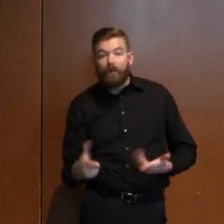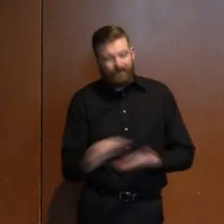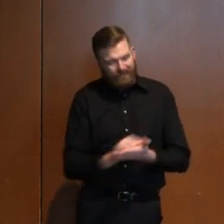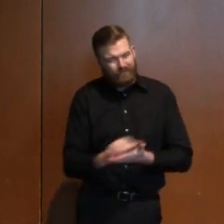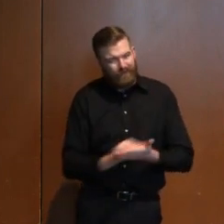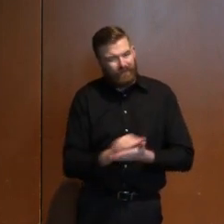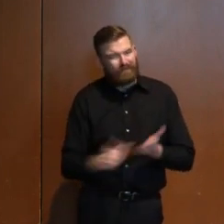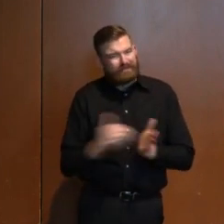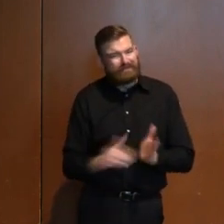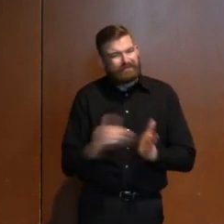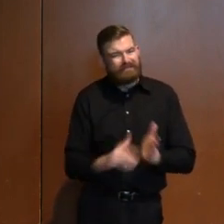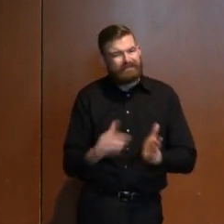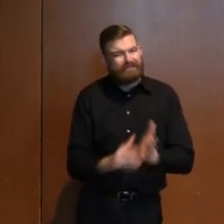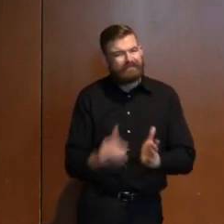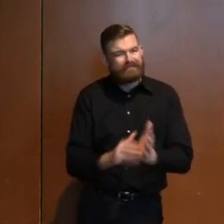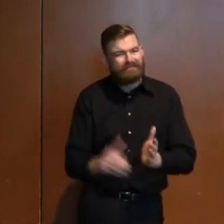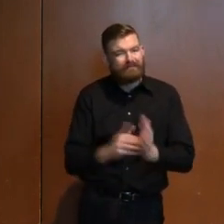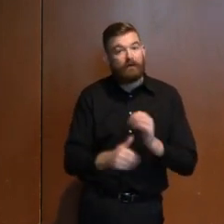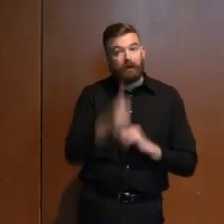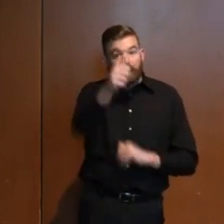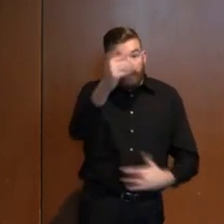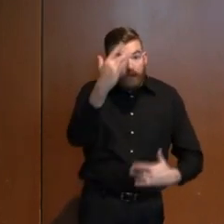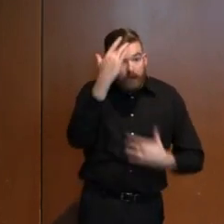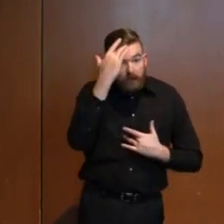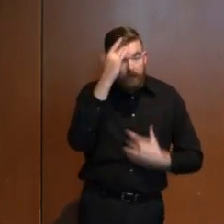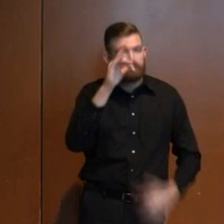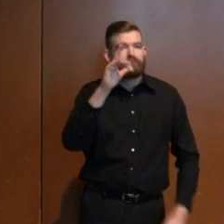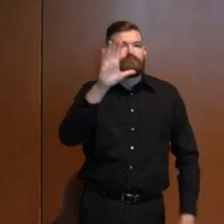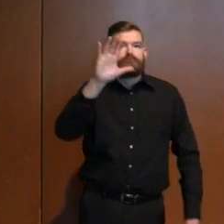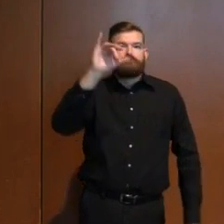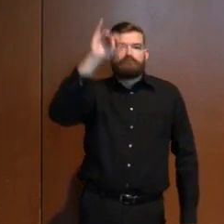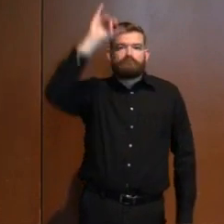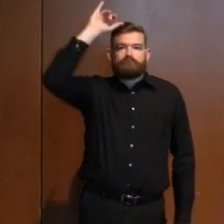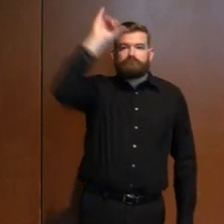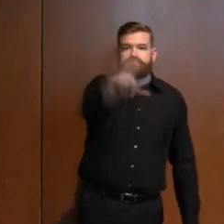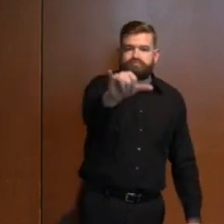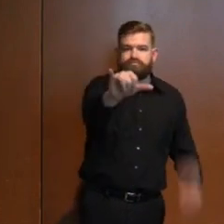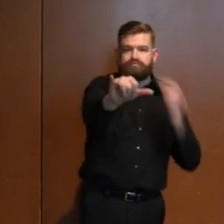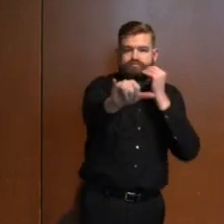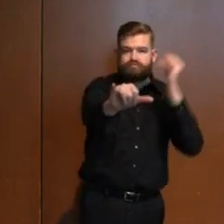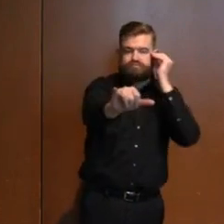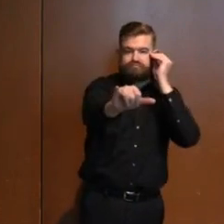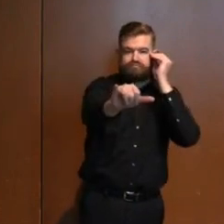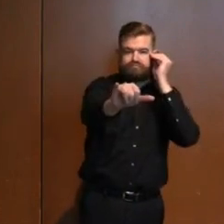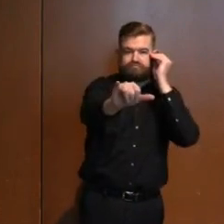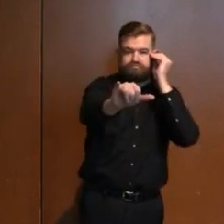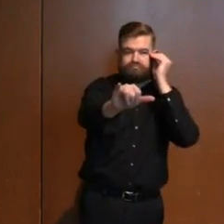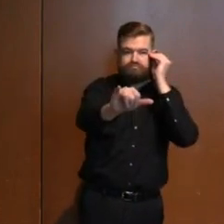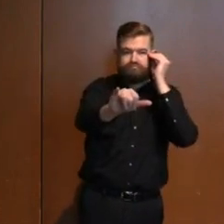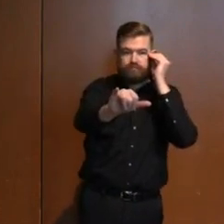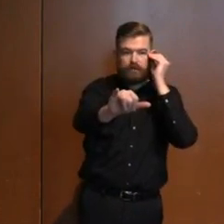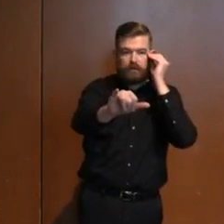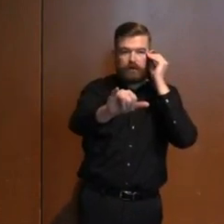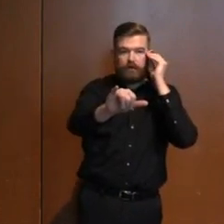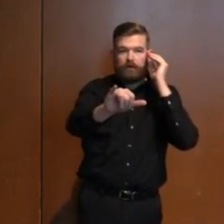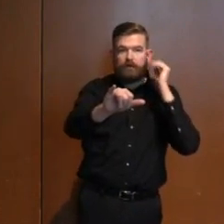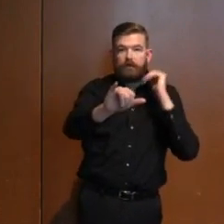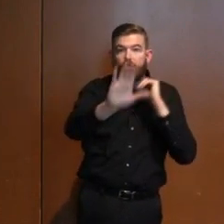CLEAN AND DISINFECT FREQUENTLY TOUCHED OBJECTS AND SURFACES. IF YOU ARE SICK, PLEASE STAY HOME AND ISOLATE YOURSELF FROM